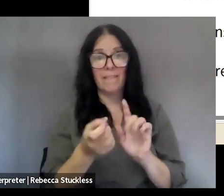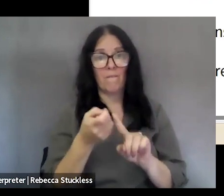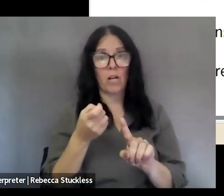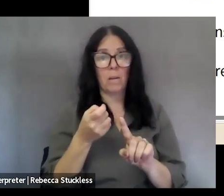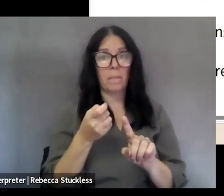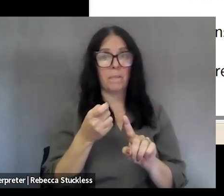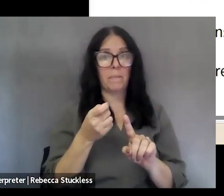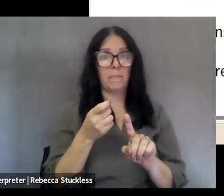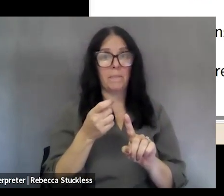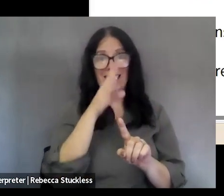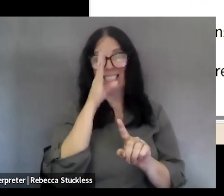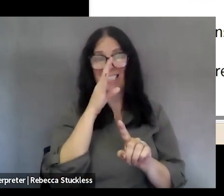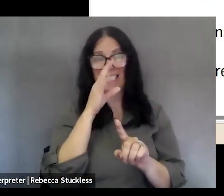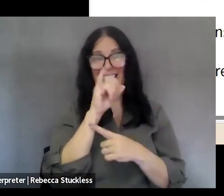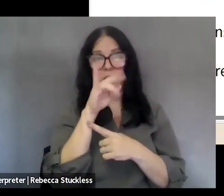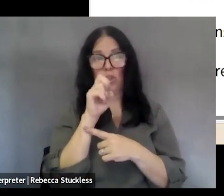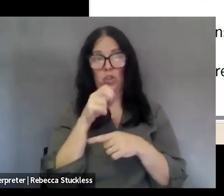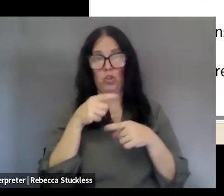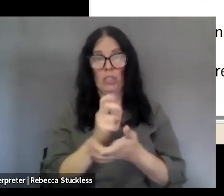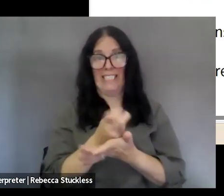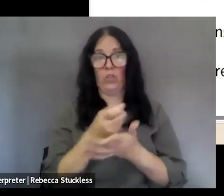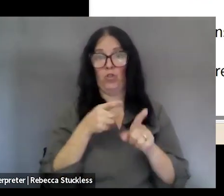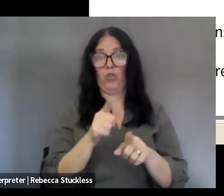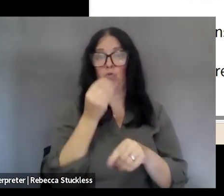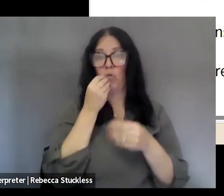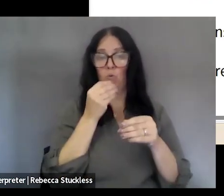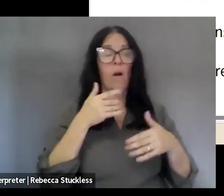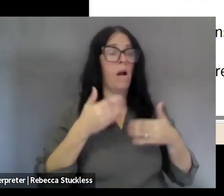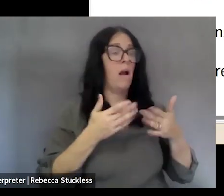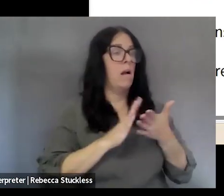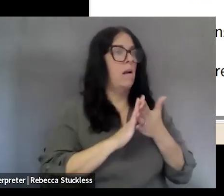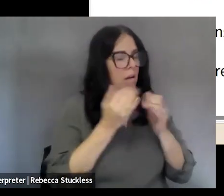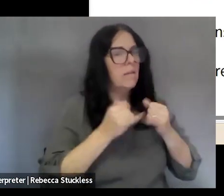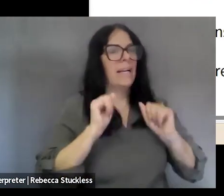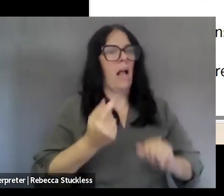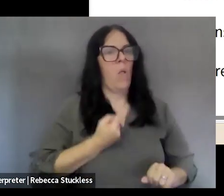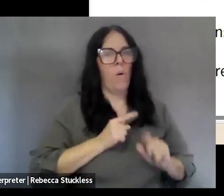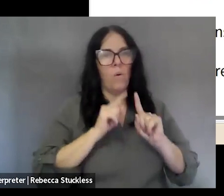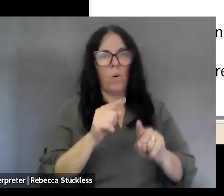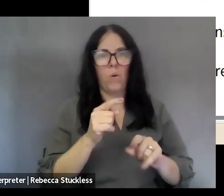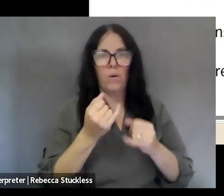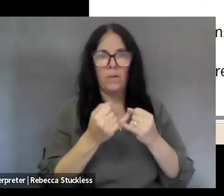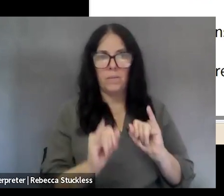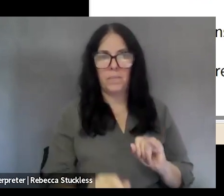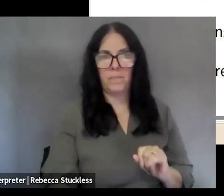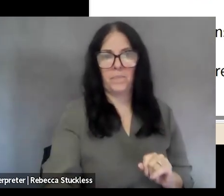the grocery store to going to the grocery store by myself. So there aren't a lot of resources but